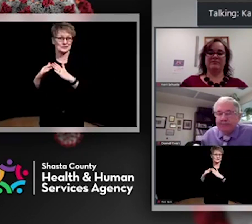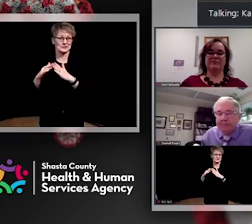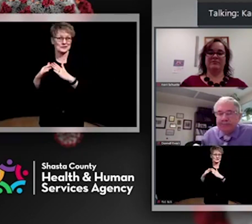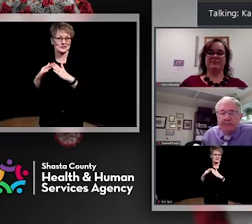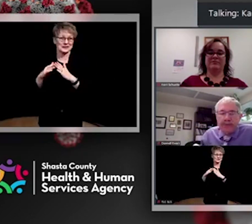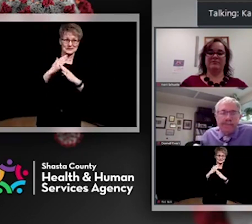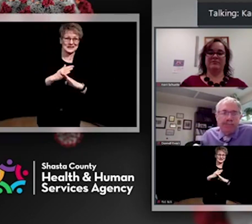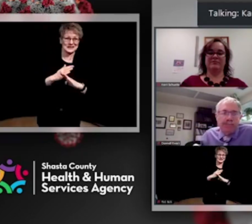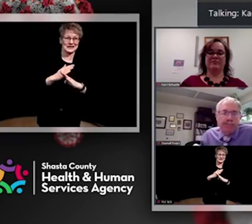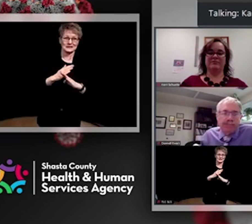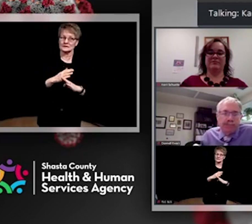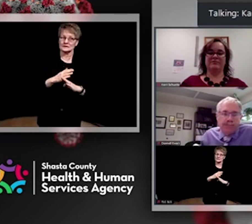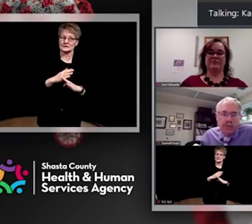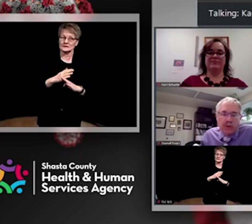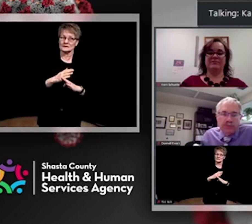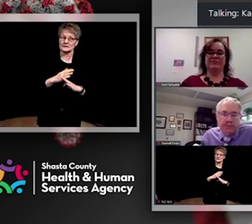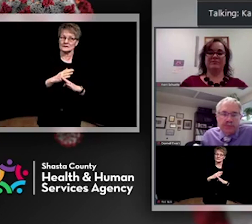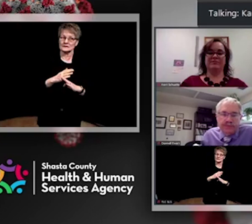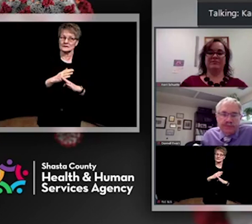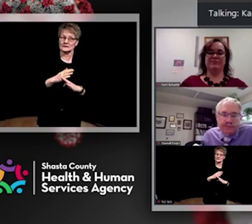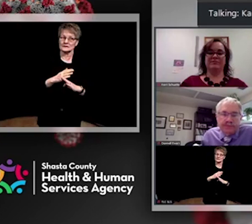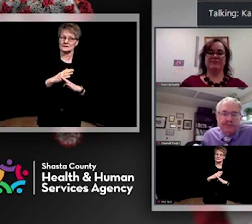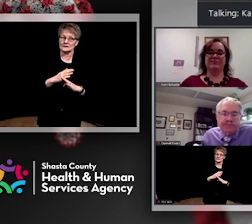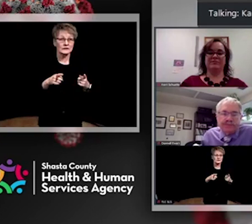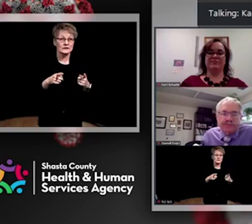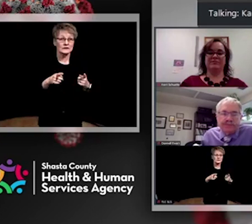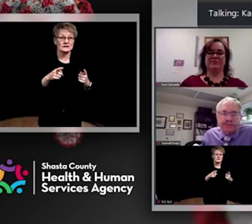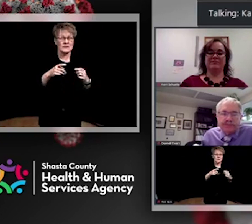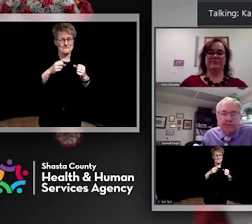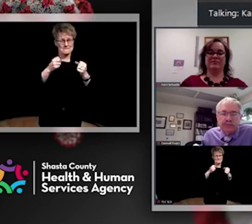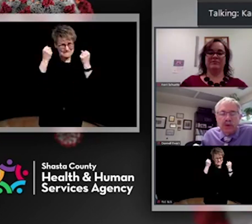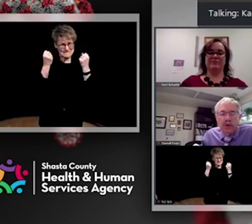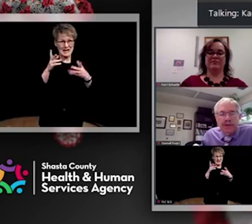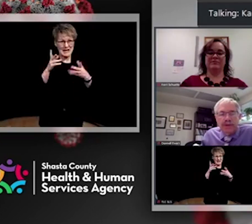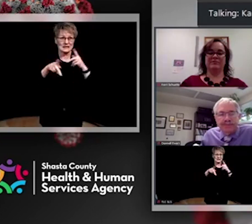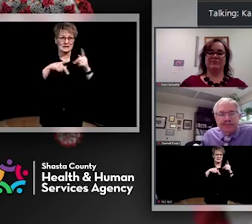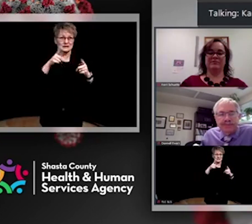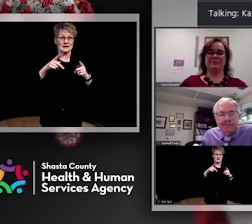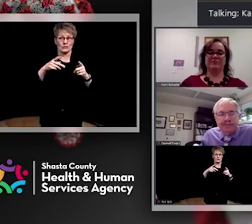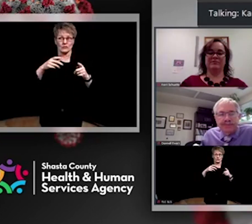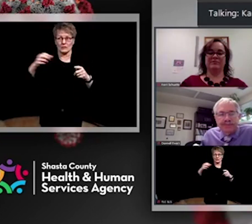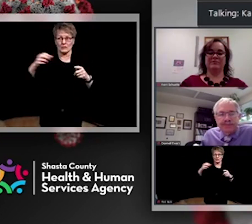is result in huge number of hospitalizations and deaths. So, as Dean said, we're just buying time